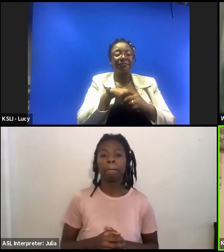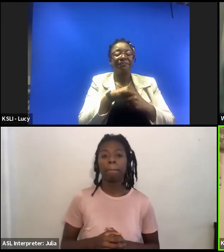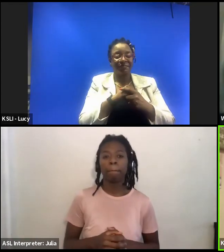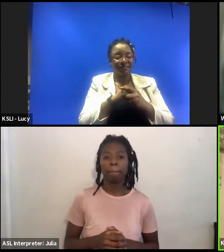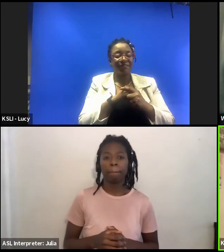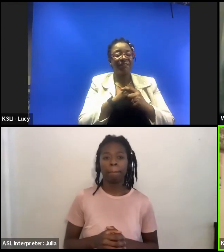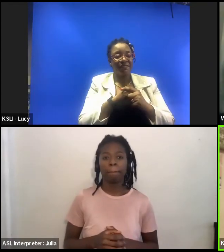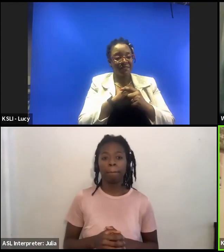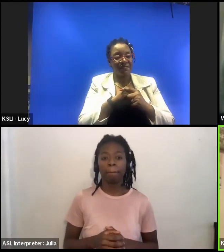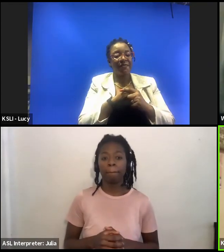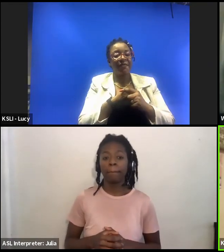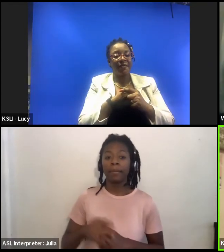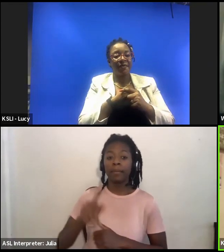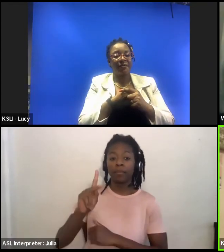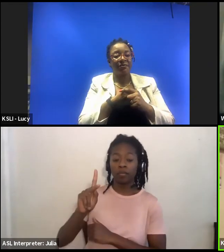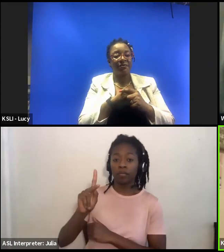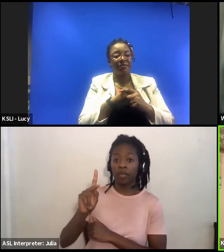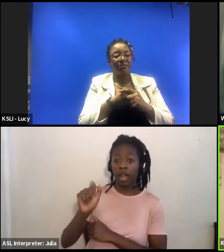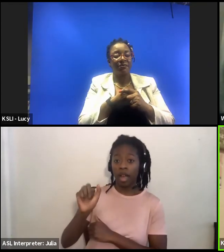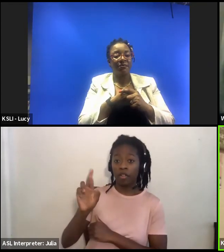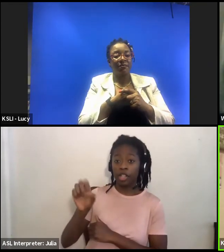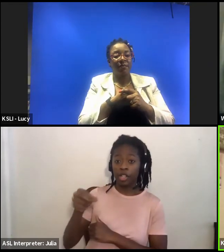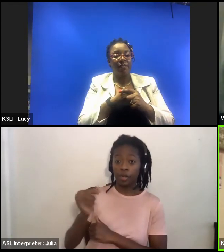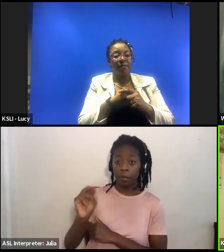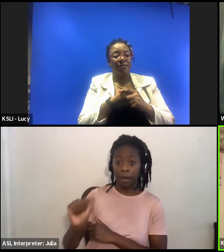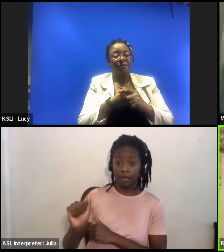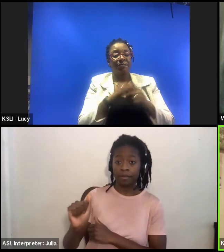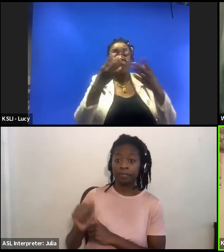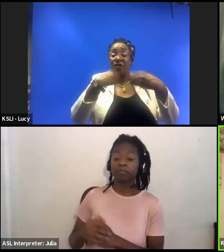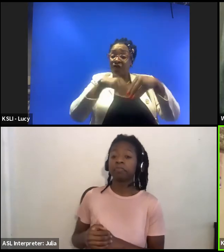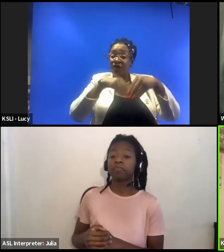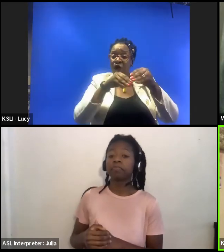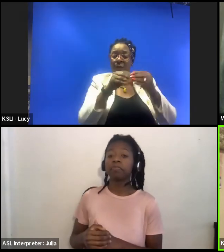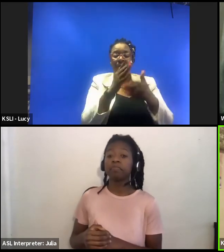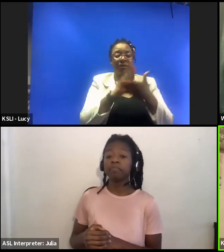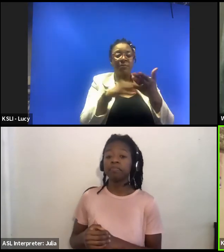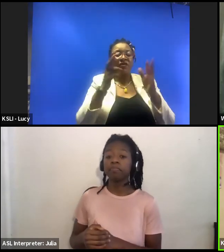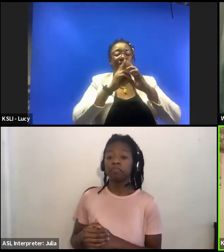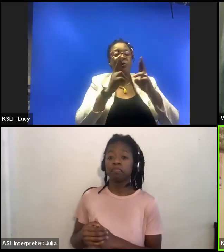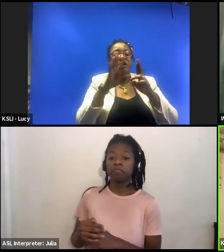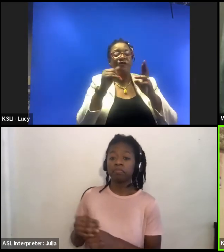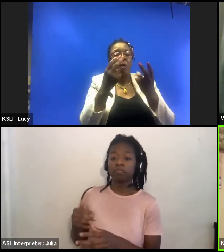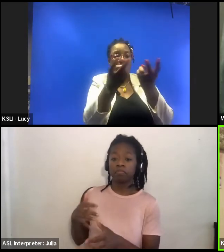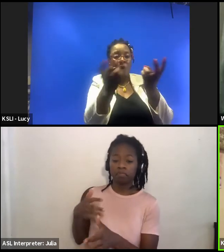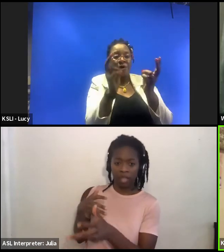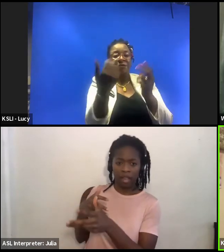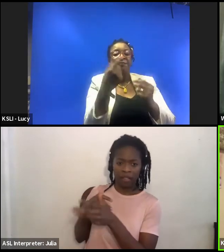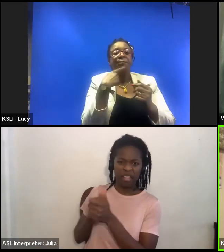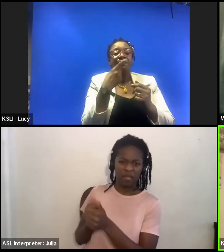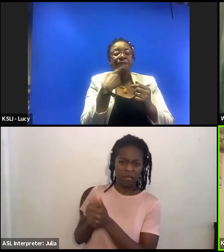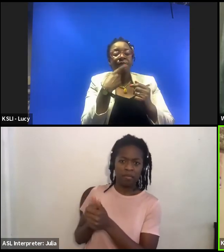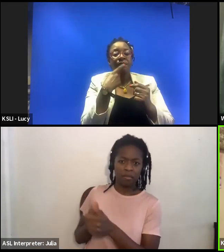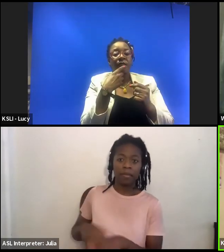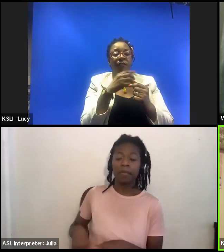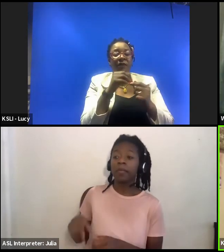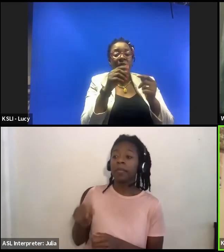And you know, just to follow up on some of the responses for our audiences, the LAM Sisterhood that Wanjiku mentioned